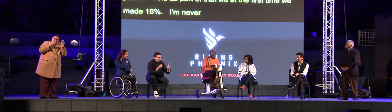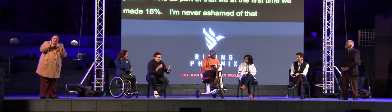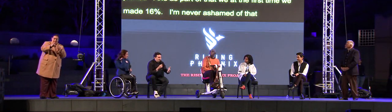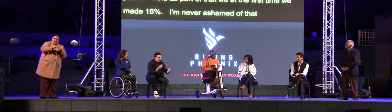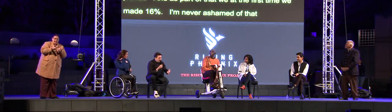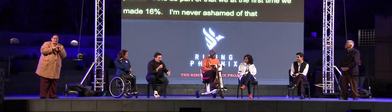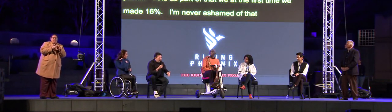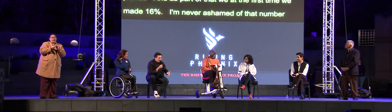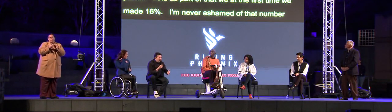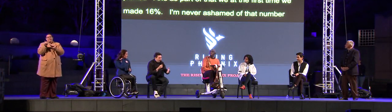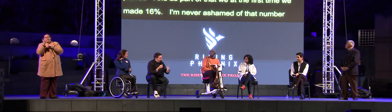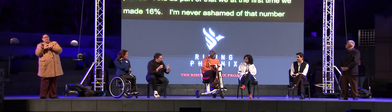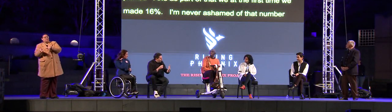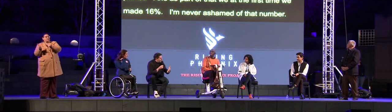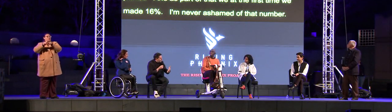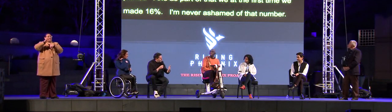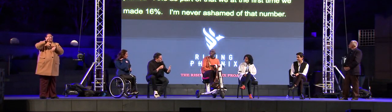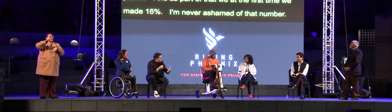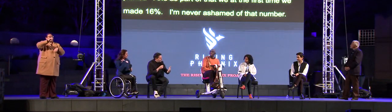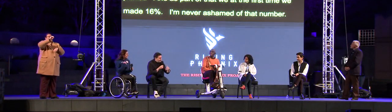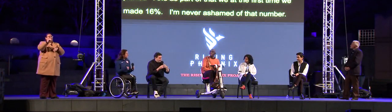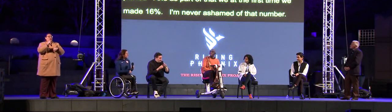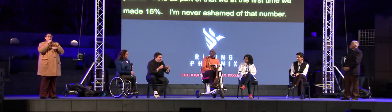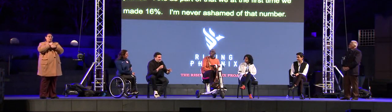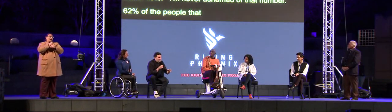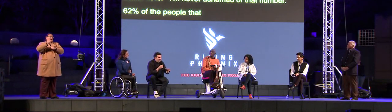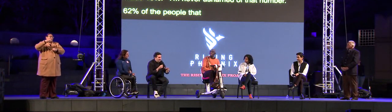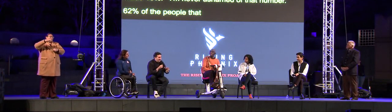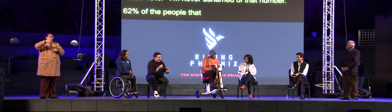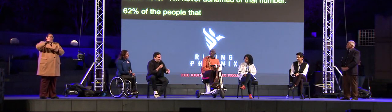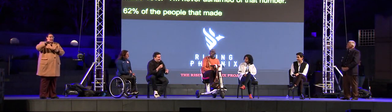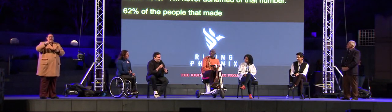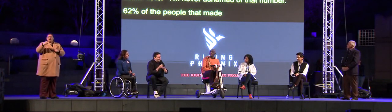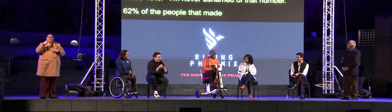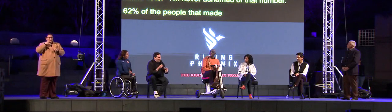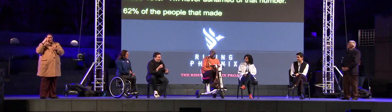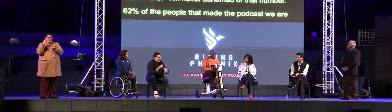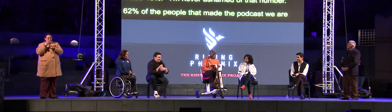62% of the people that made the podcast were disabled. It was the best thing I've ever made in my life,